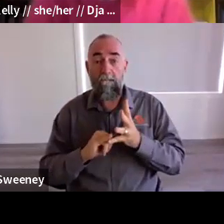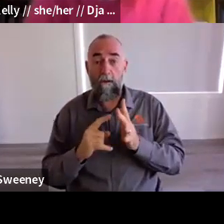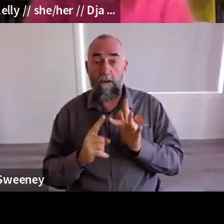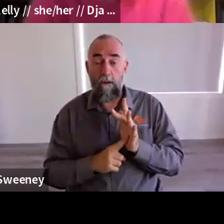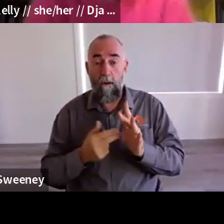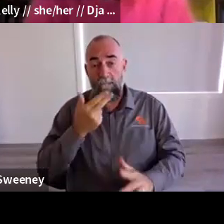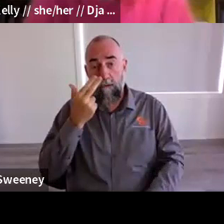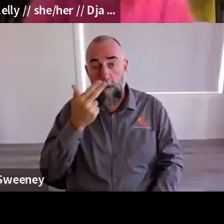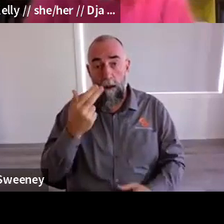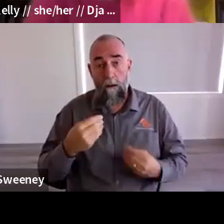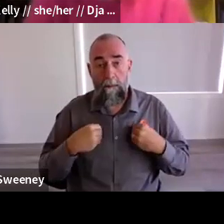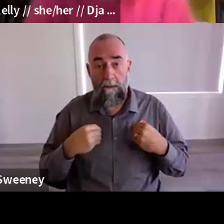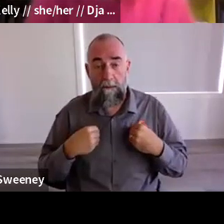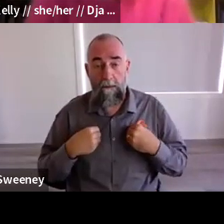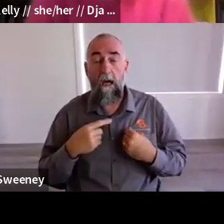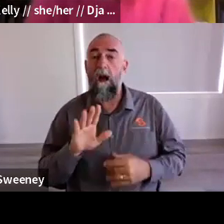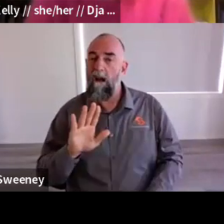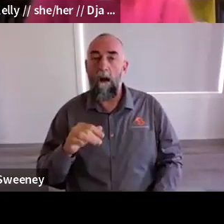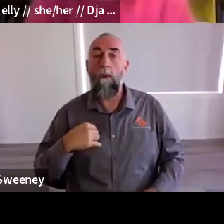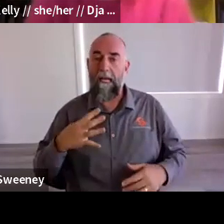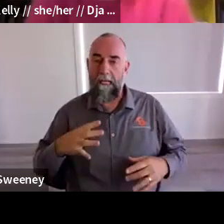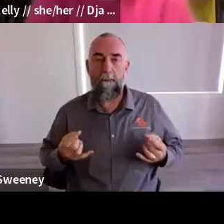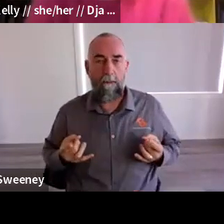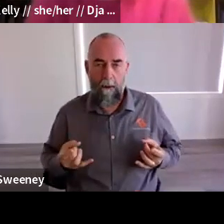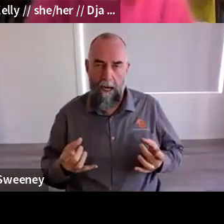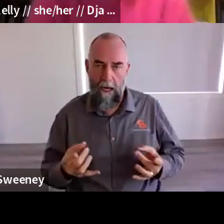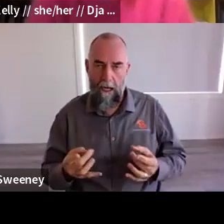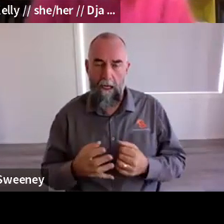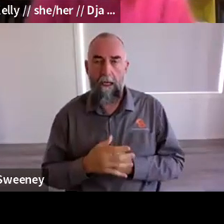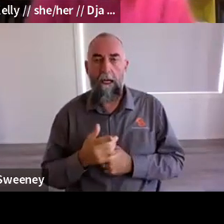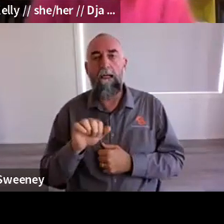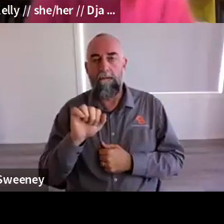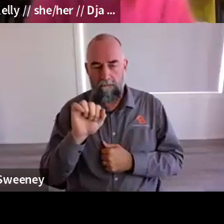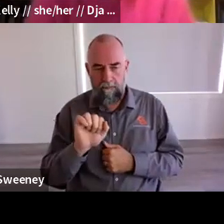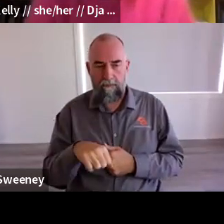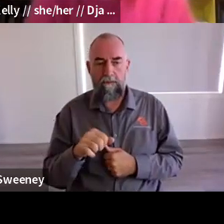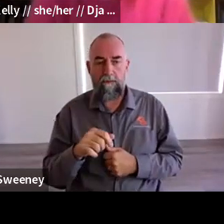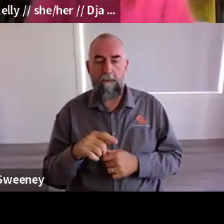important. That we need to - because I'm not saying we give into these, you